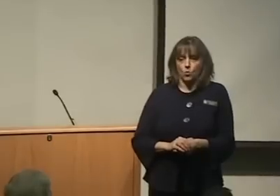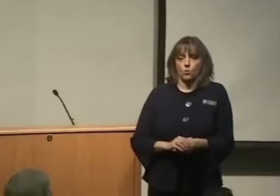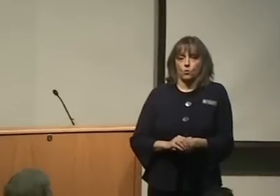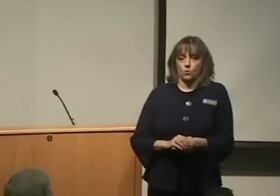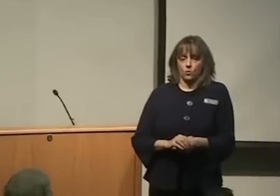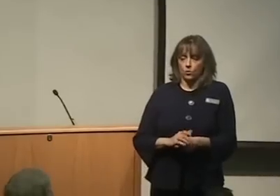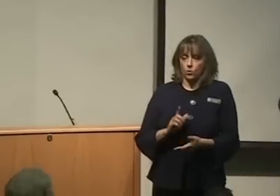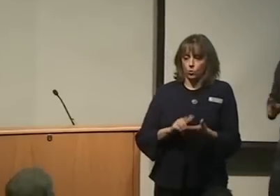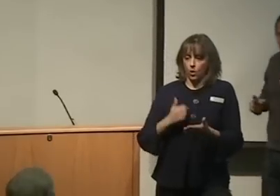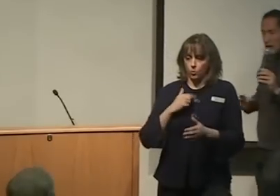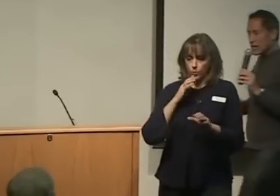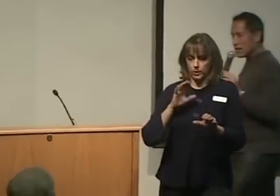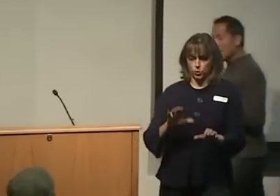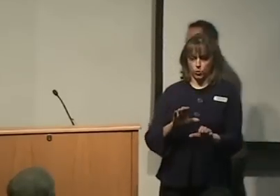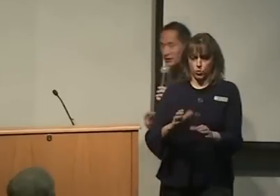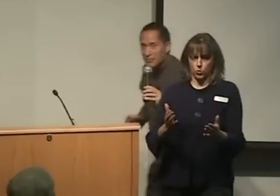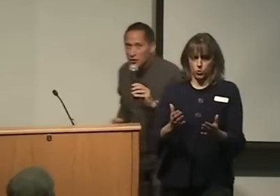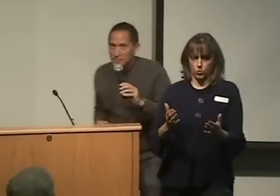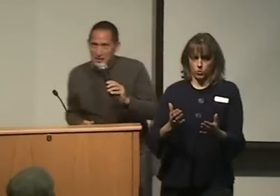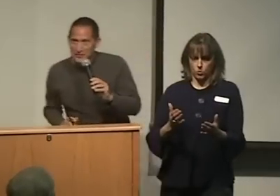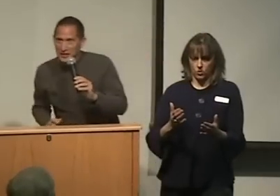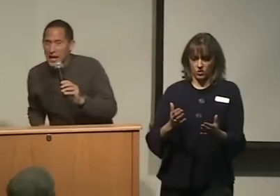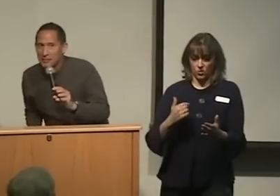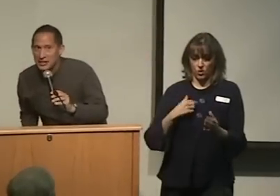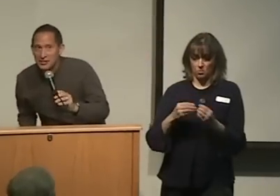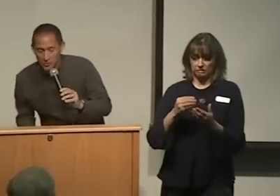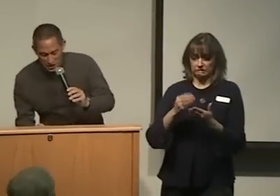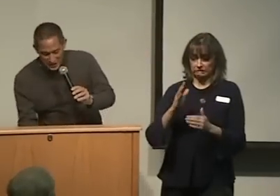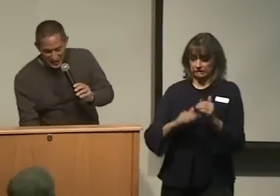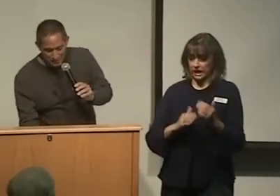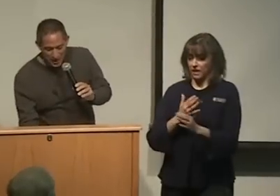Infinitely more expensive than the competition which is getting better by the second.